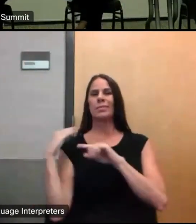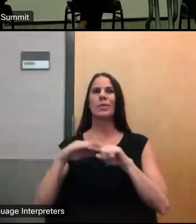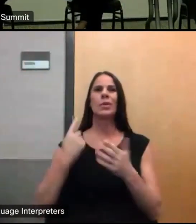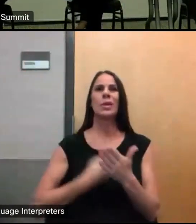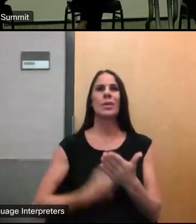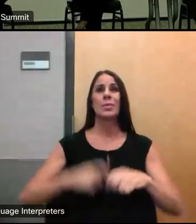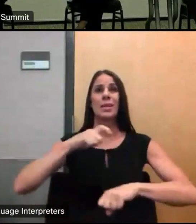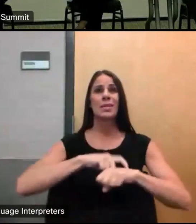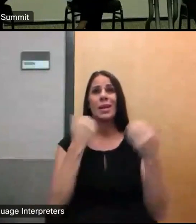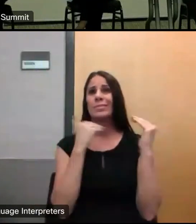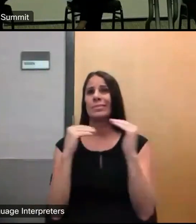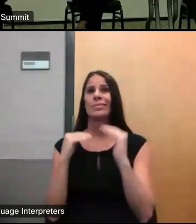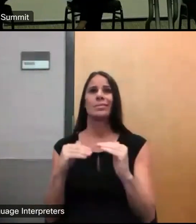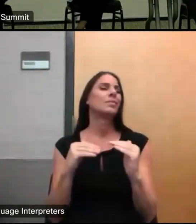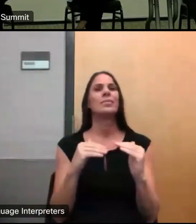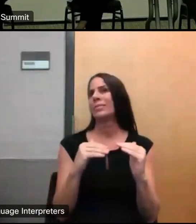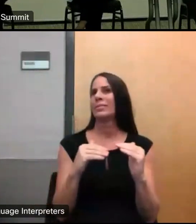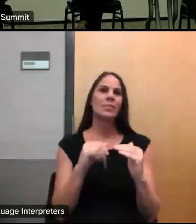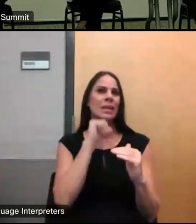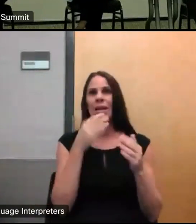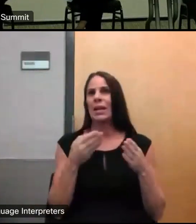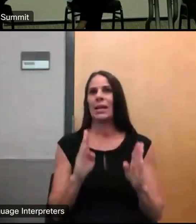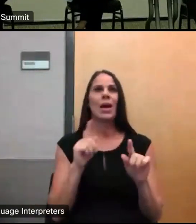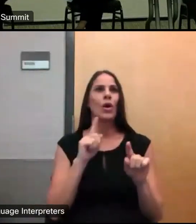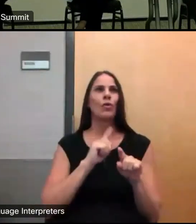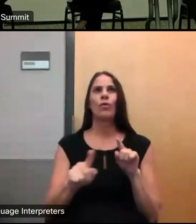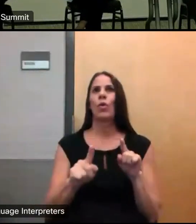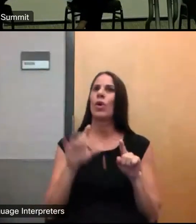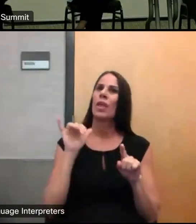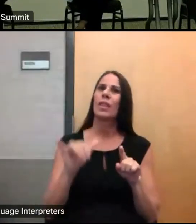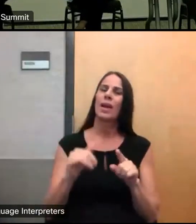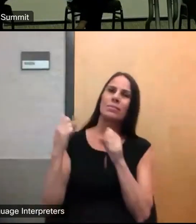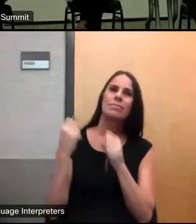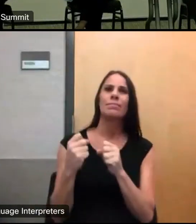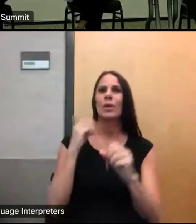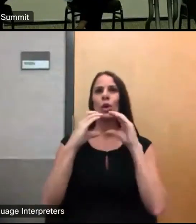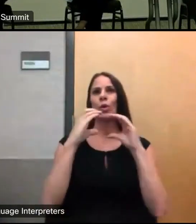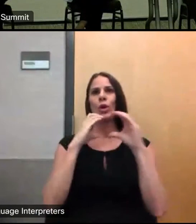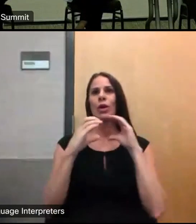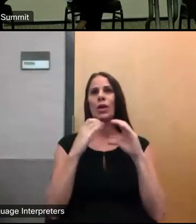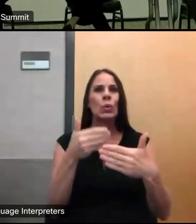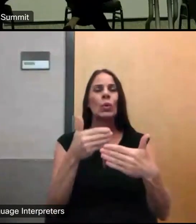we had, just didn't allow for that solid communication that I wish we could have every day of the pandemic. Well, I know we're bumping up against lunch,